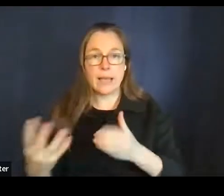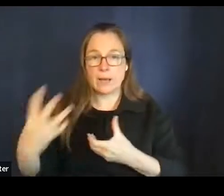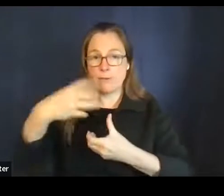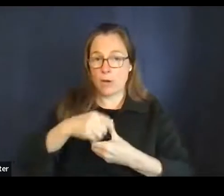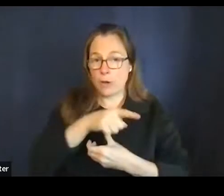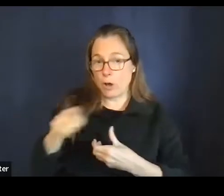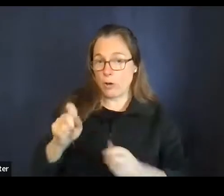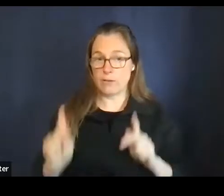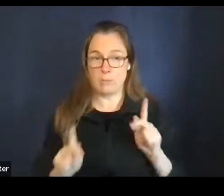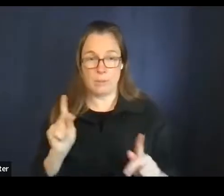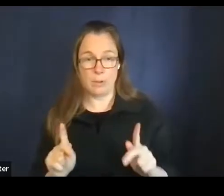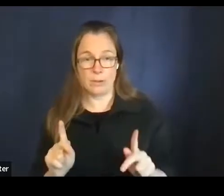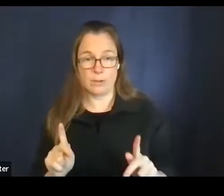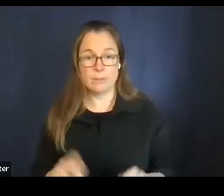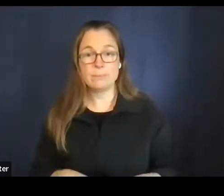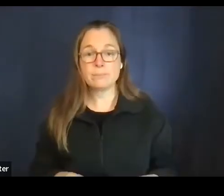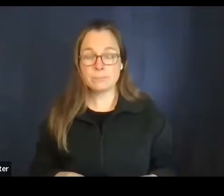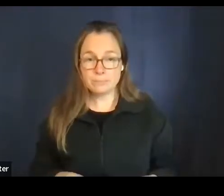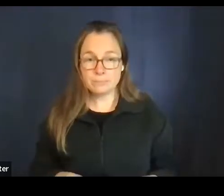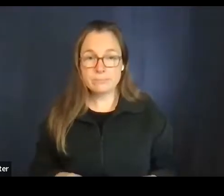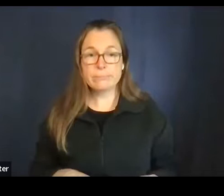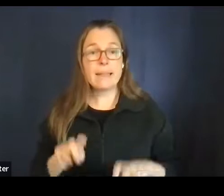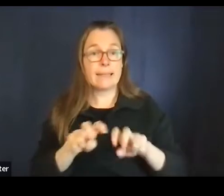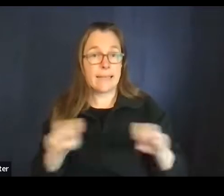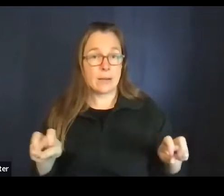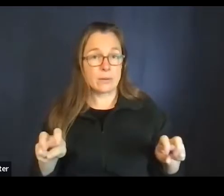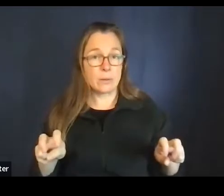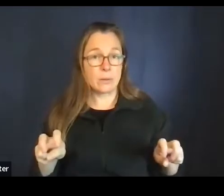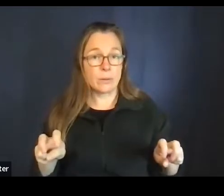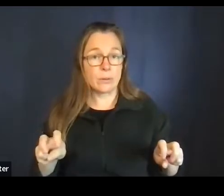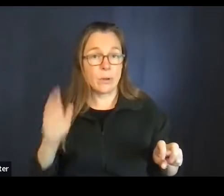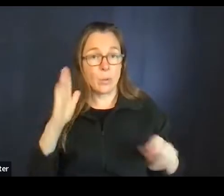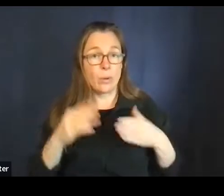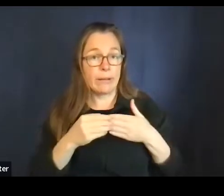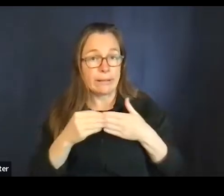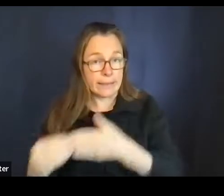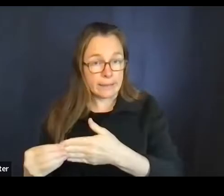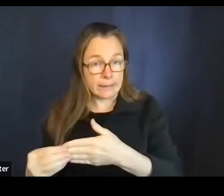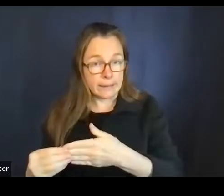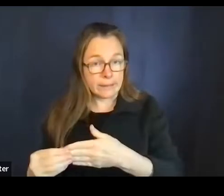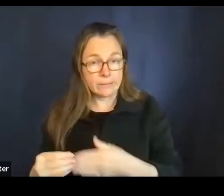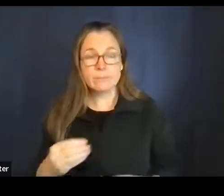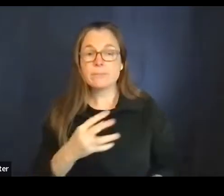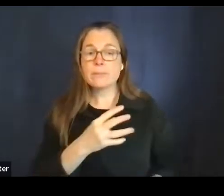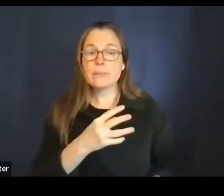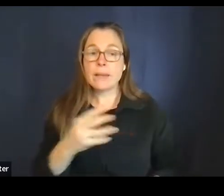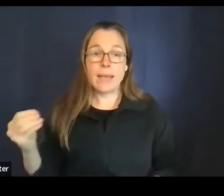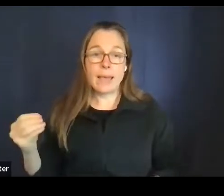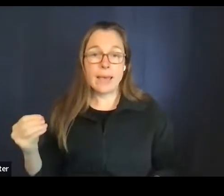Leading that shift in roles and responsibilities for the elected officials, and I might add also for city administrators